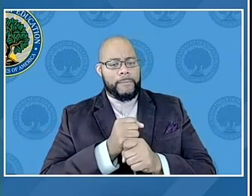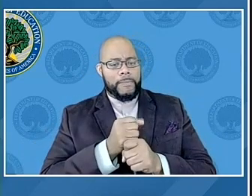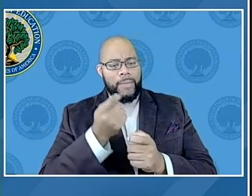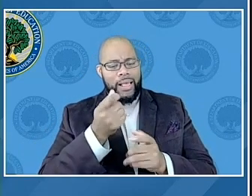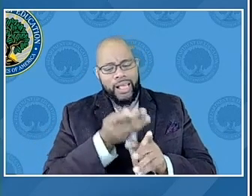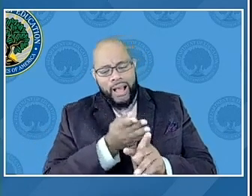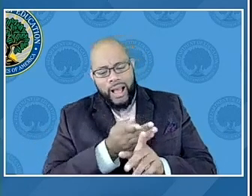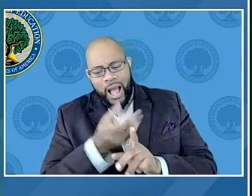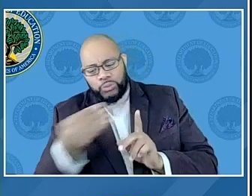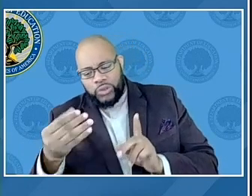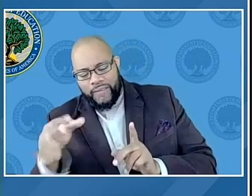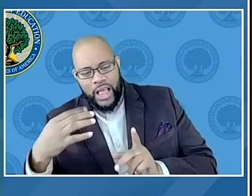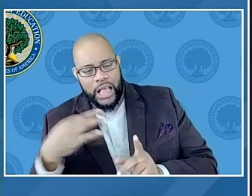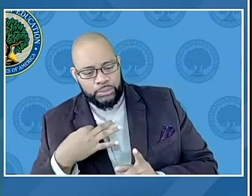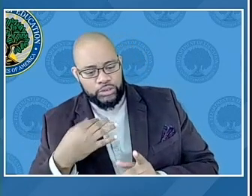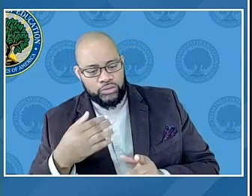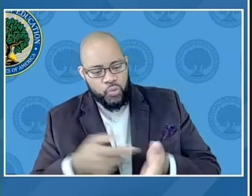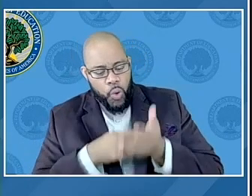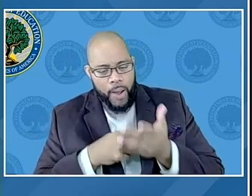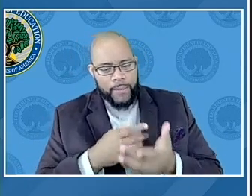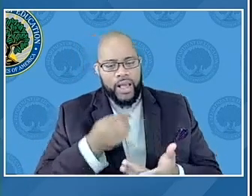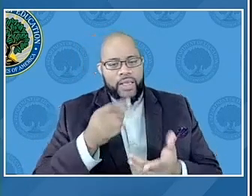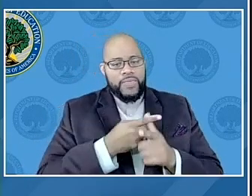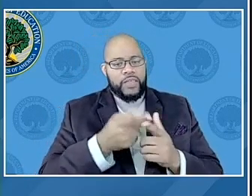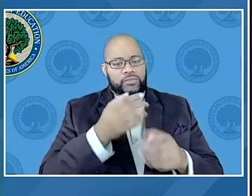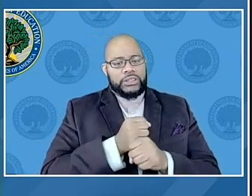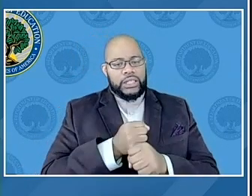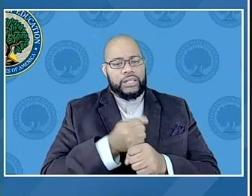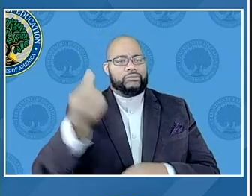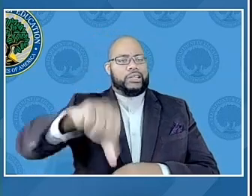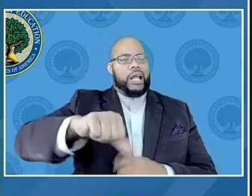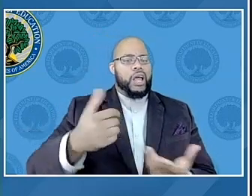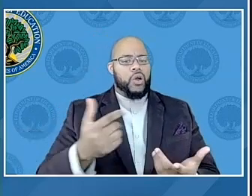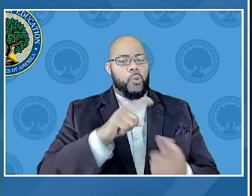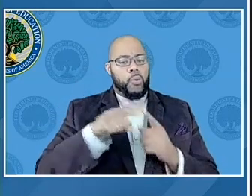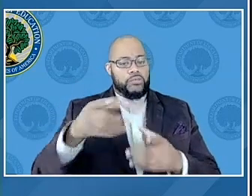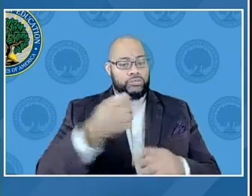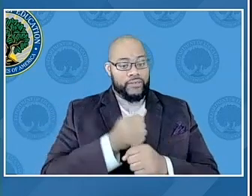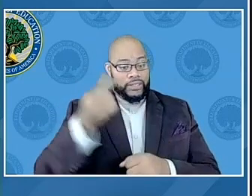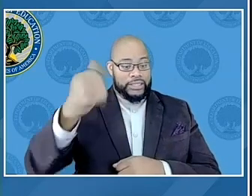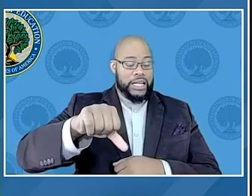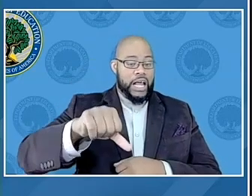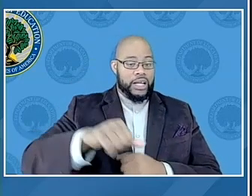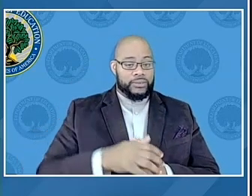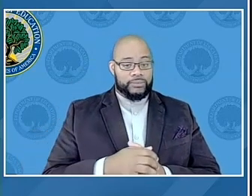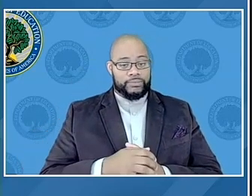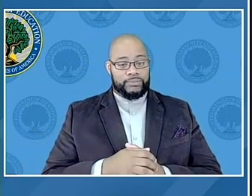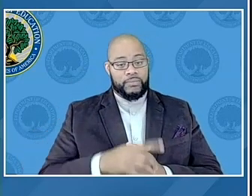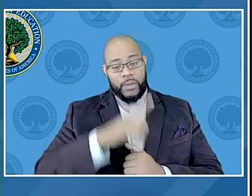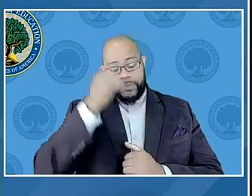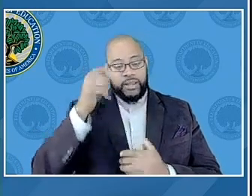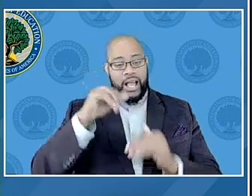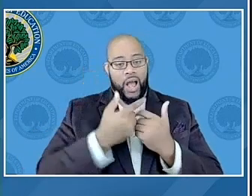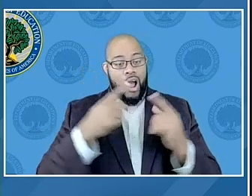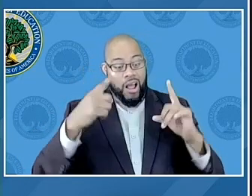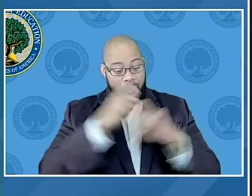eligibility requirements, and then they receive a denial. When they receive that denial because of how complicated those programs are.